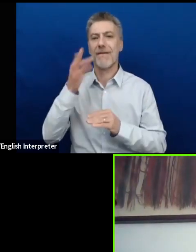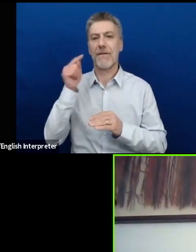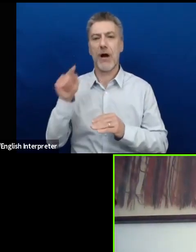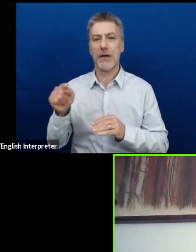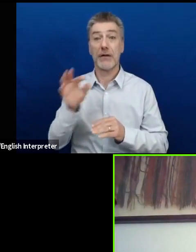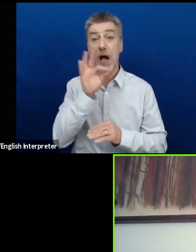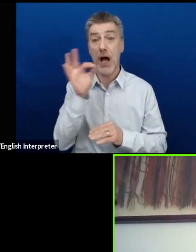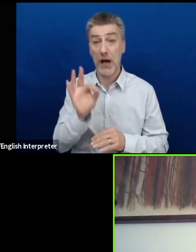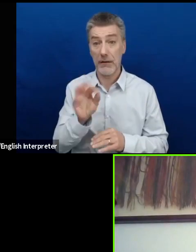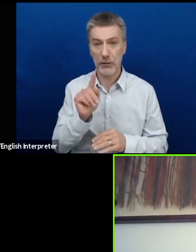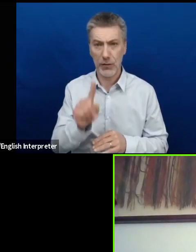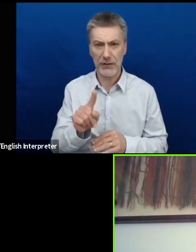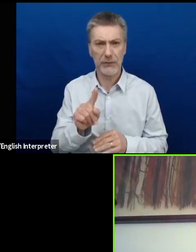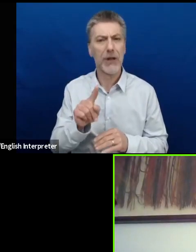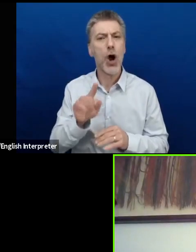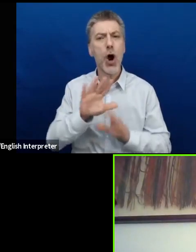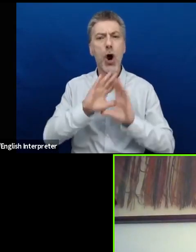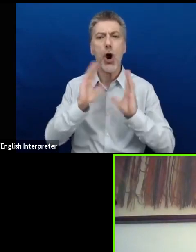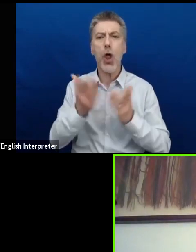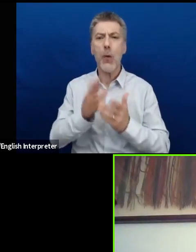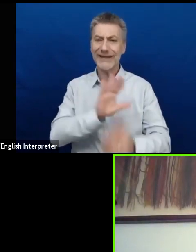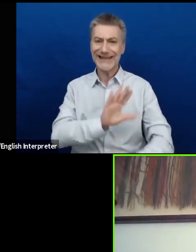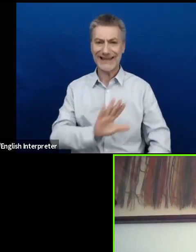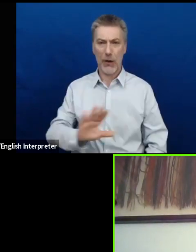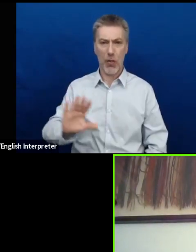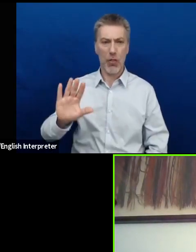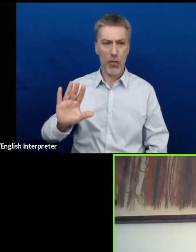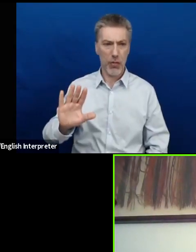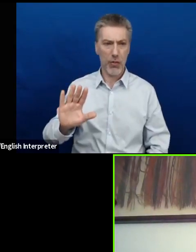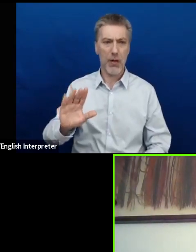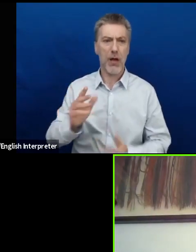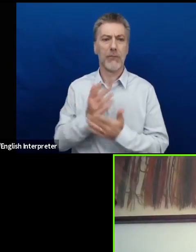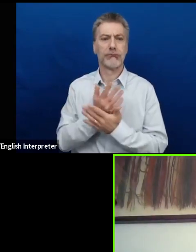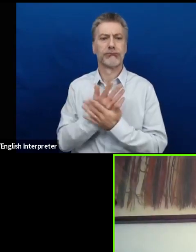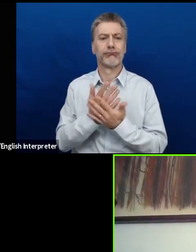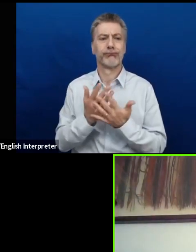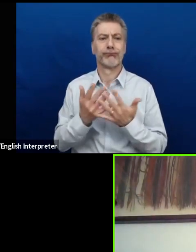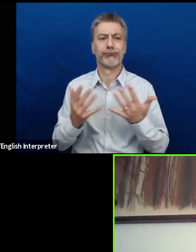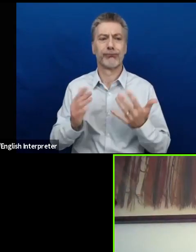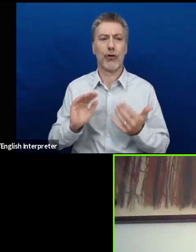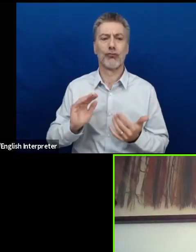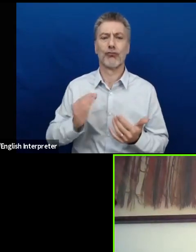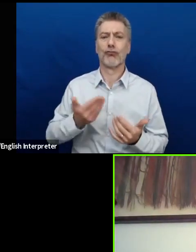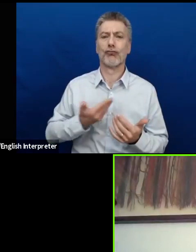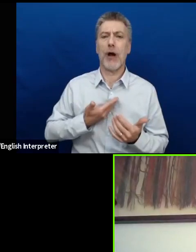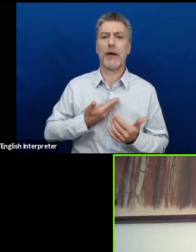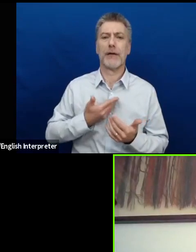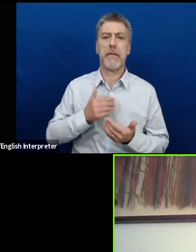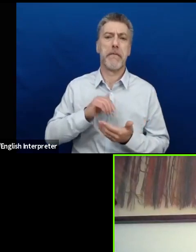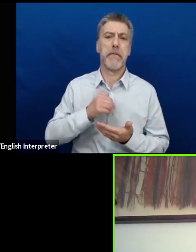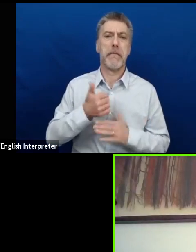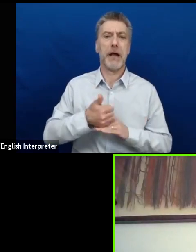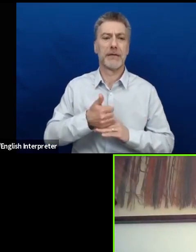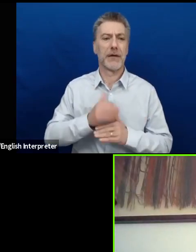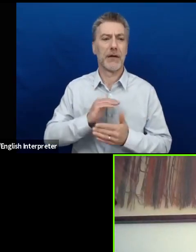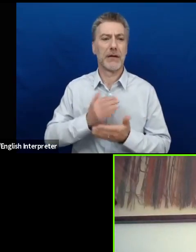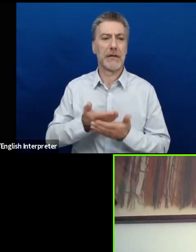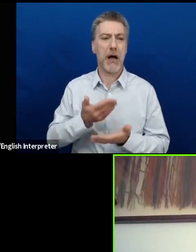problems located in the present, how they have been con pleted historically and how by rethinking we might be able